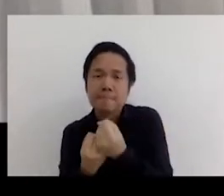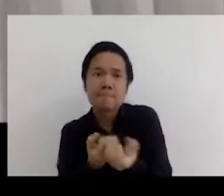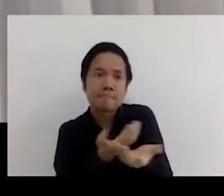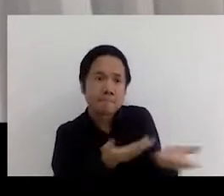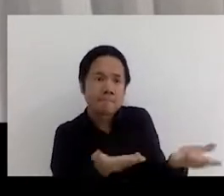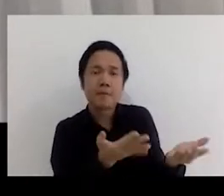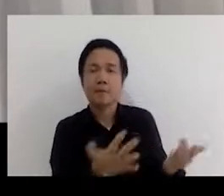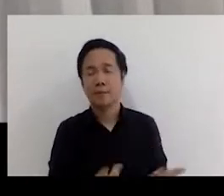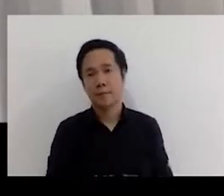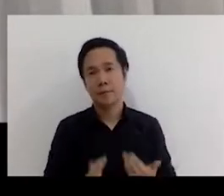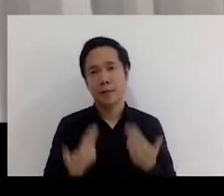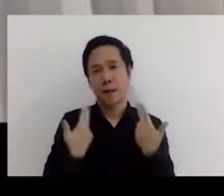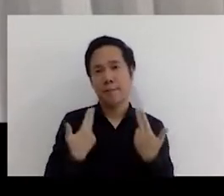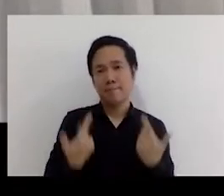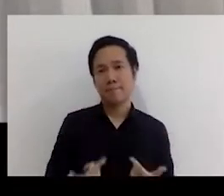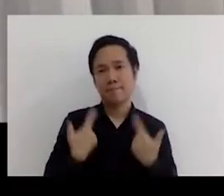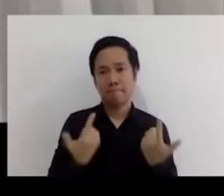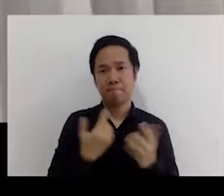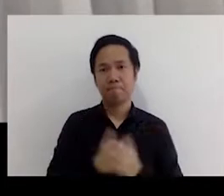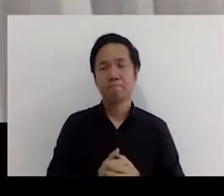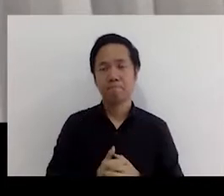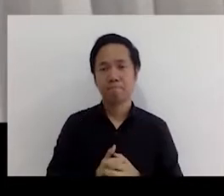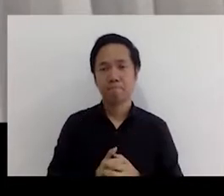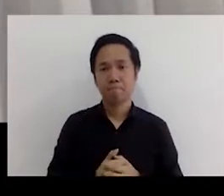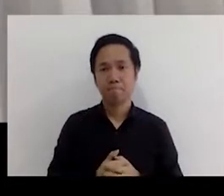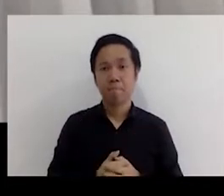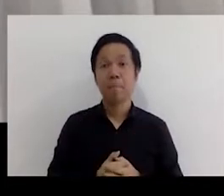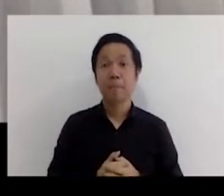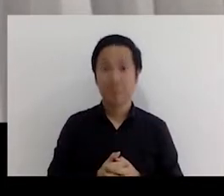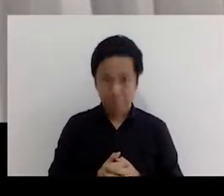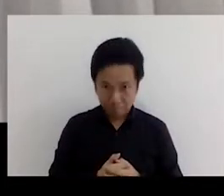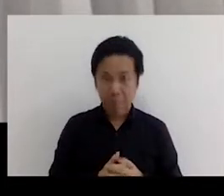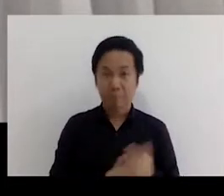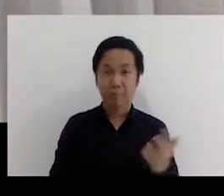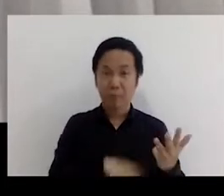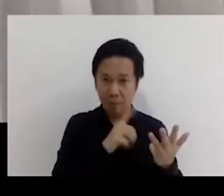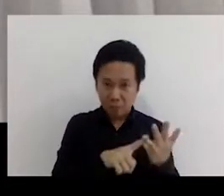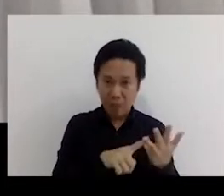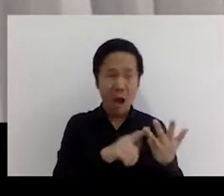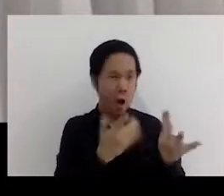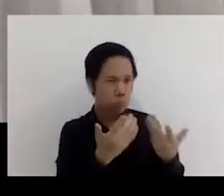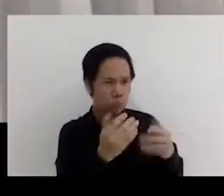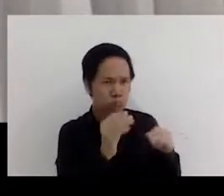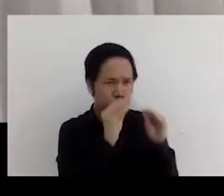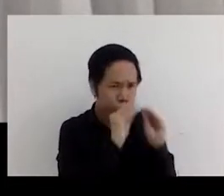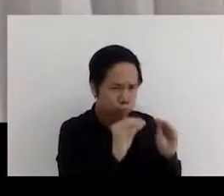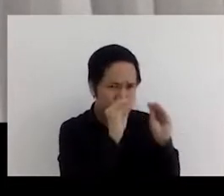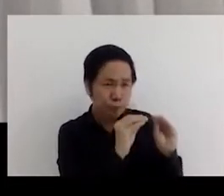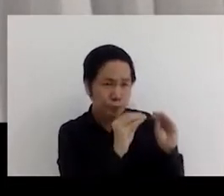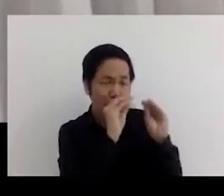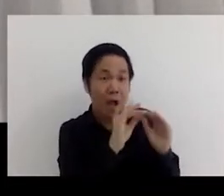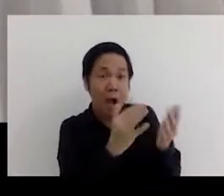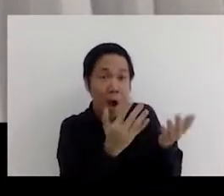The training of the staff in relation to the treatment for persons with disabilities.